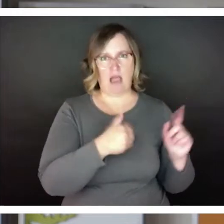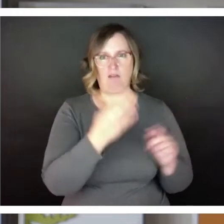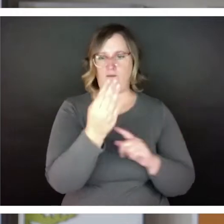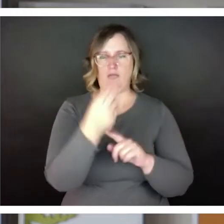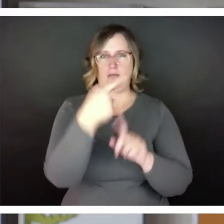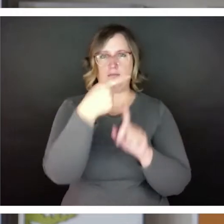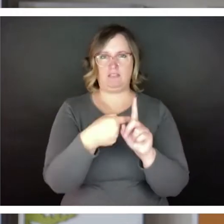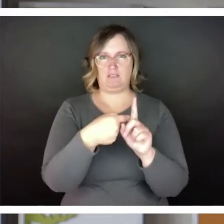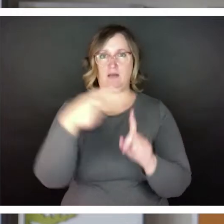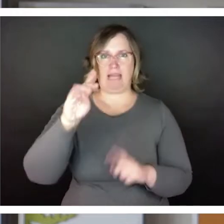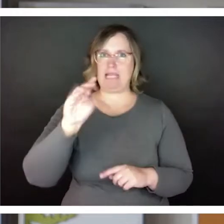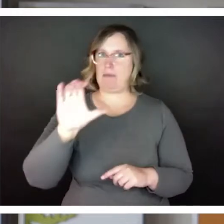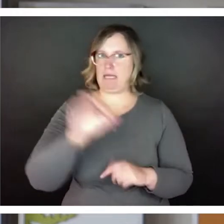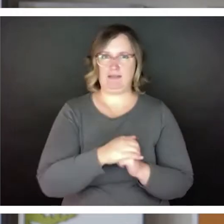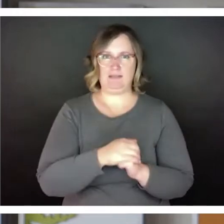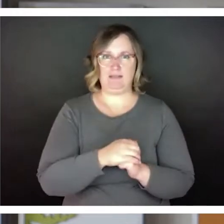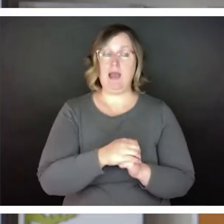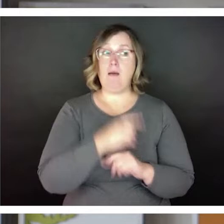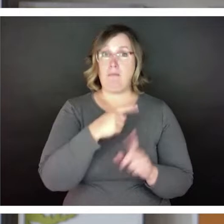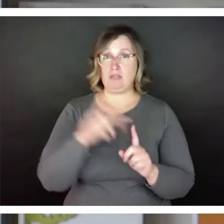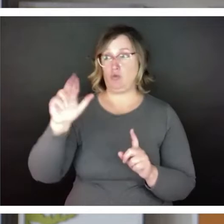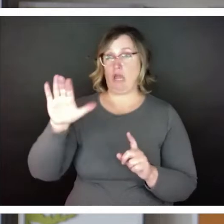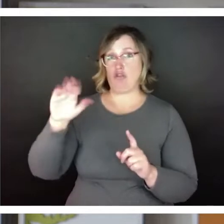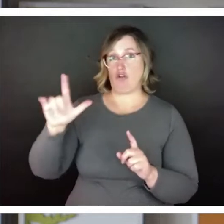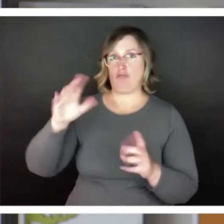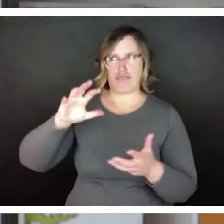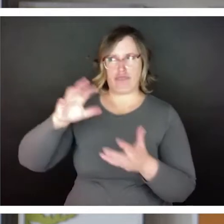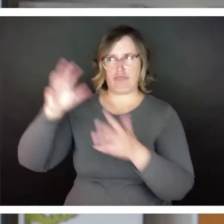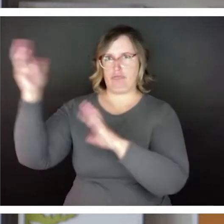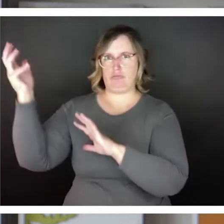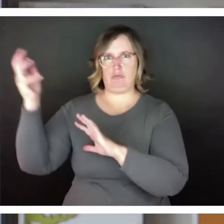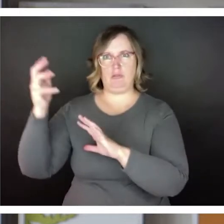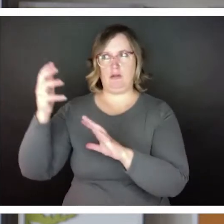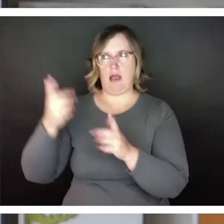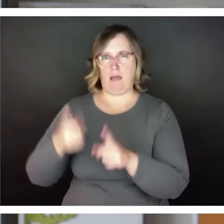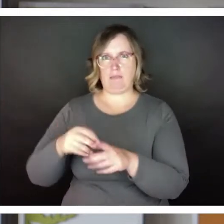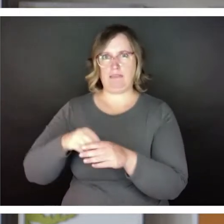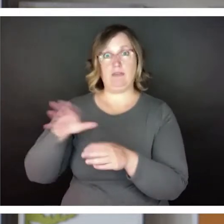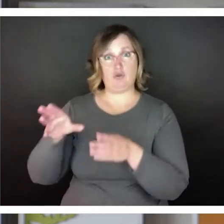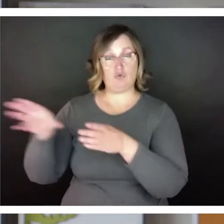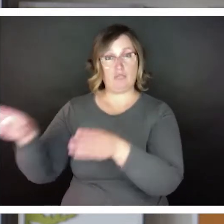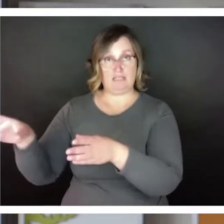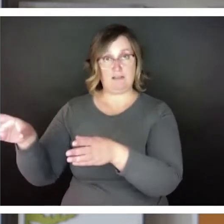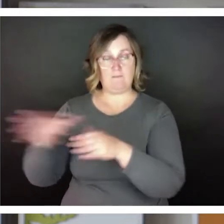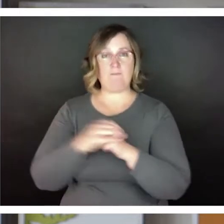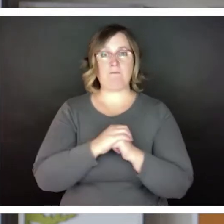and witnessed a racial reckoning in our nation's streets. Nonetheless, you, the students we honor today,